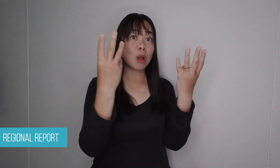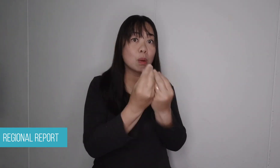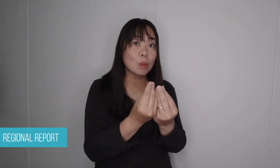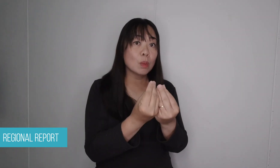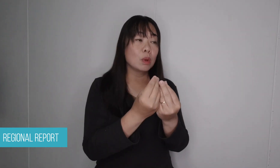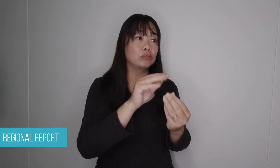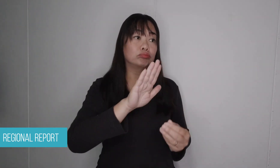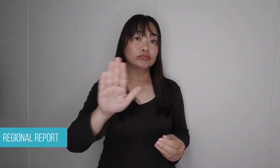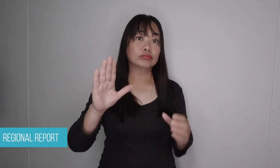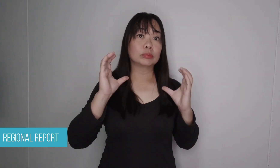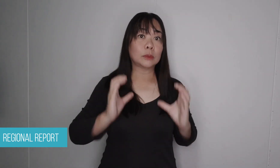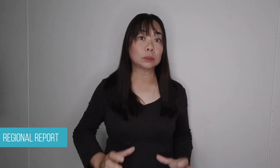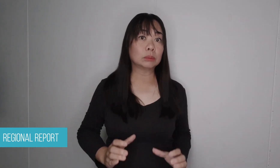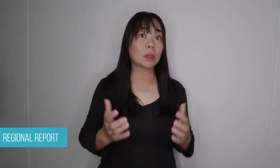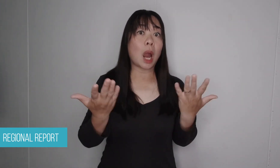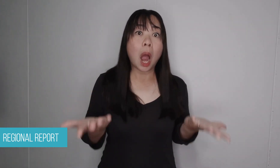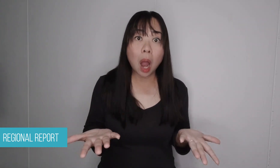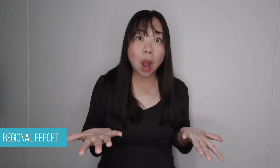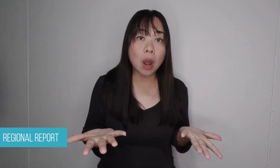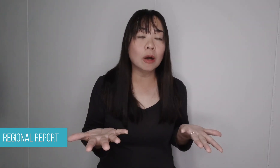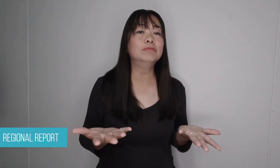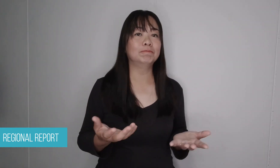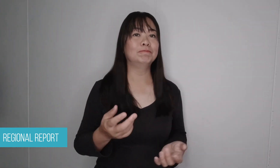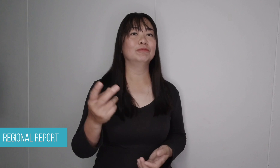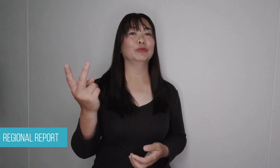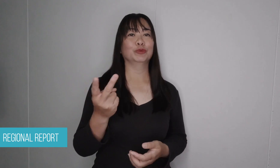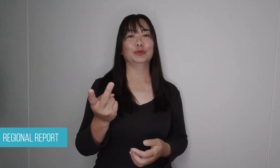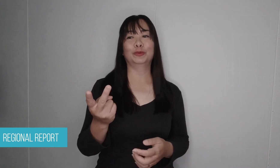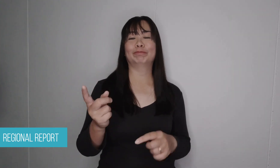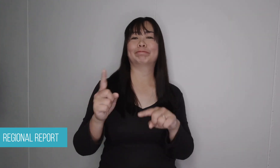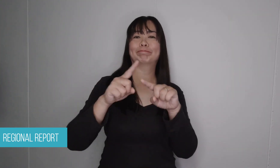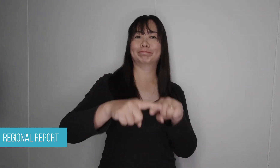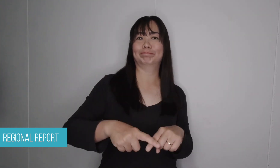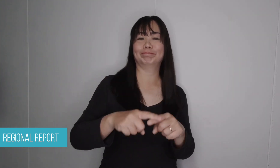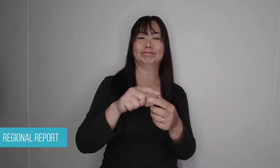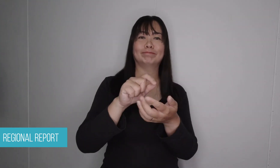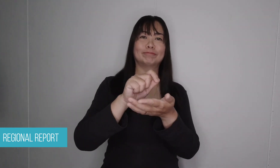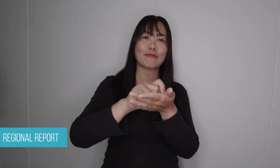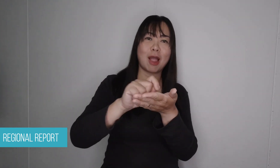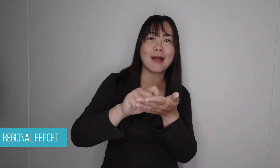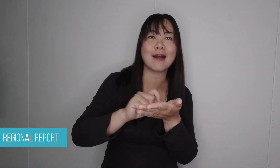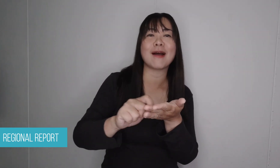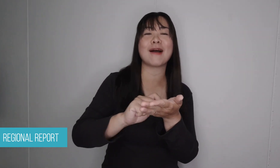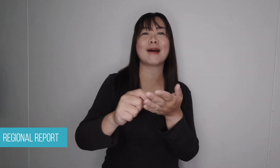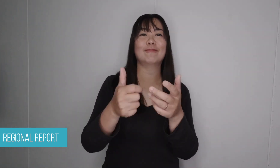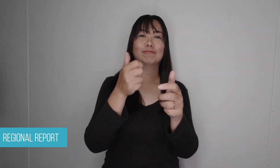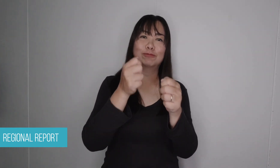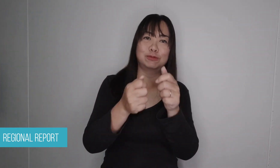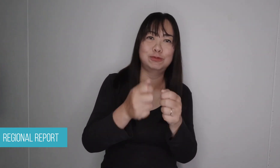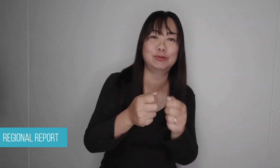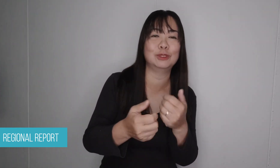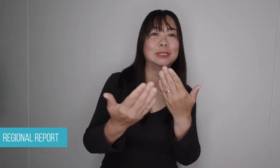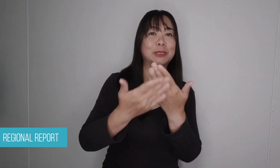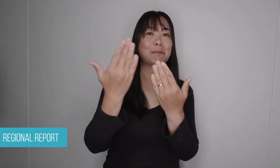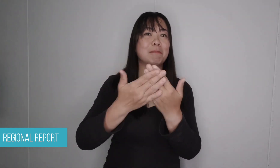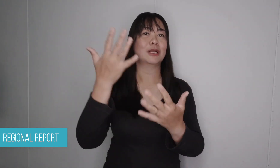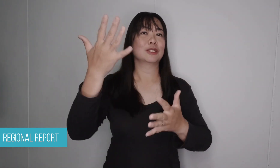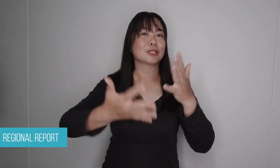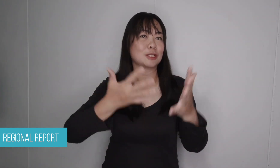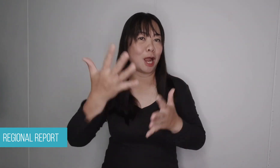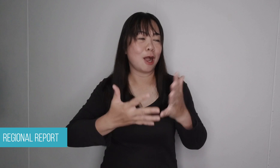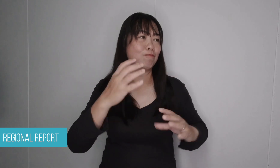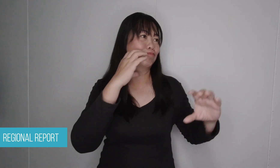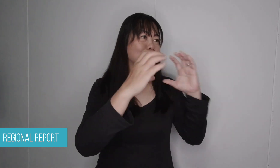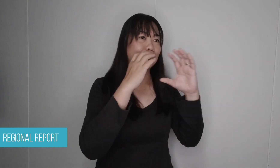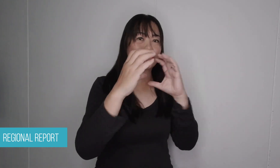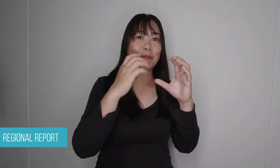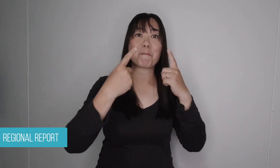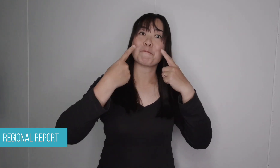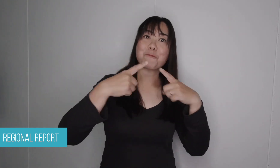by writing, texting, and using gestures. Before they started selling